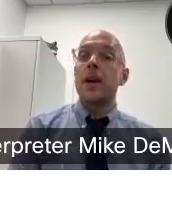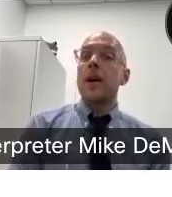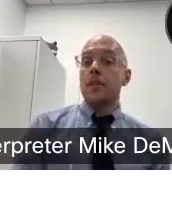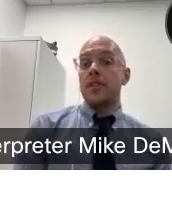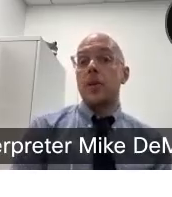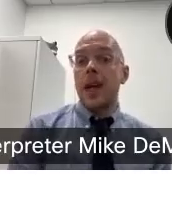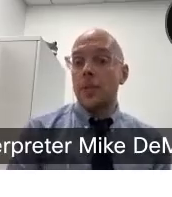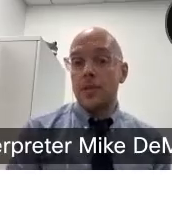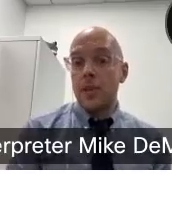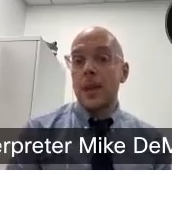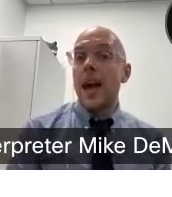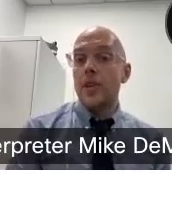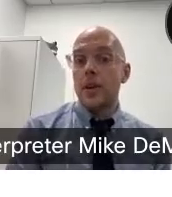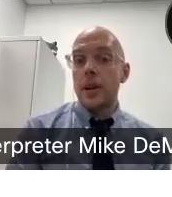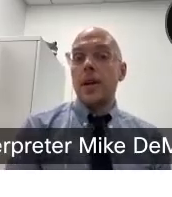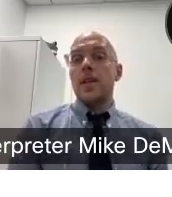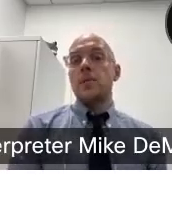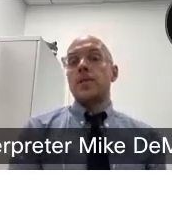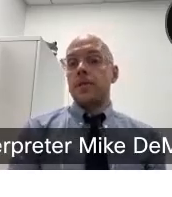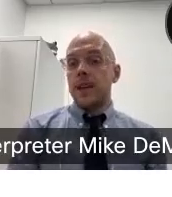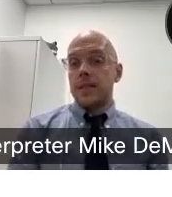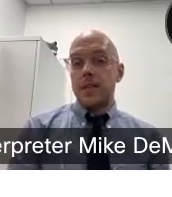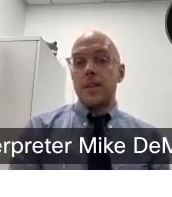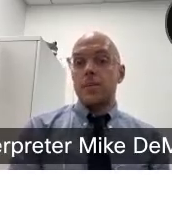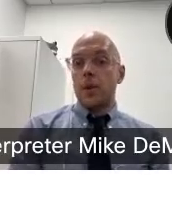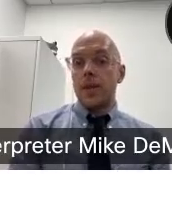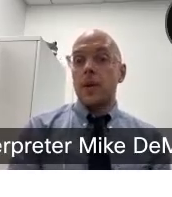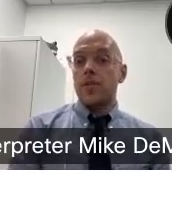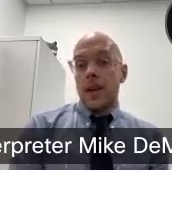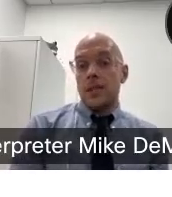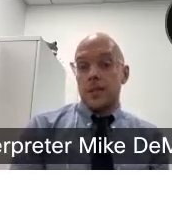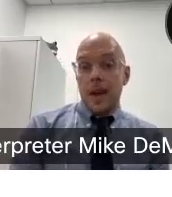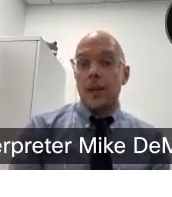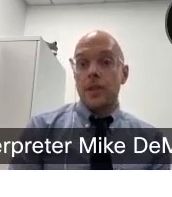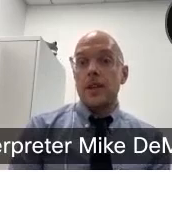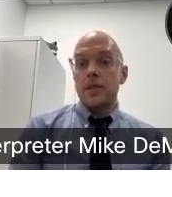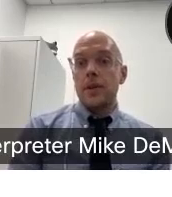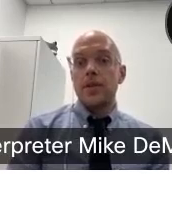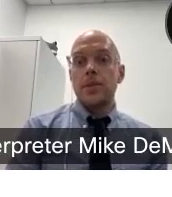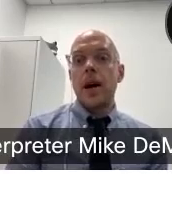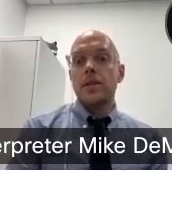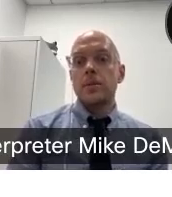For example the captions must be accurate. They must fit the spoken language as accurately and as closely as possible.